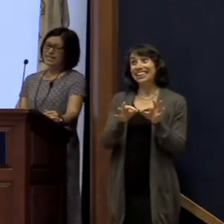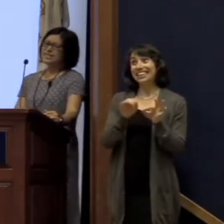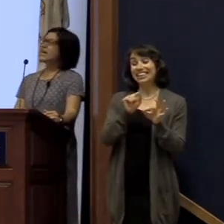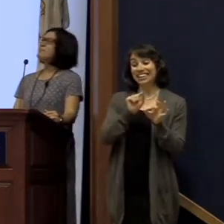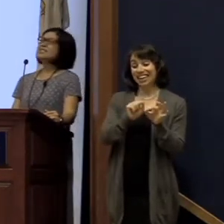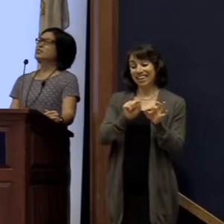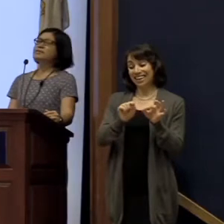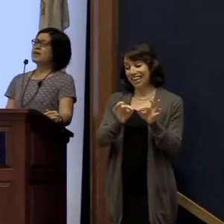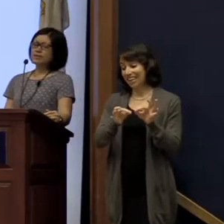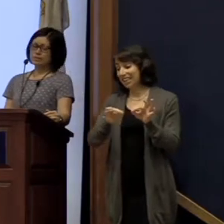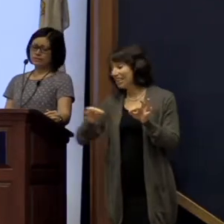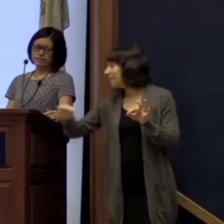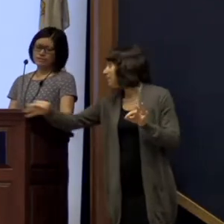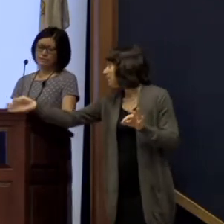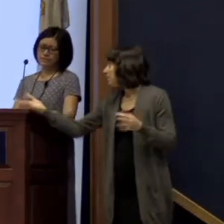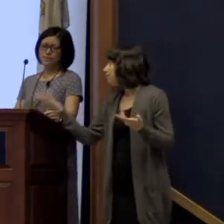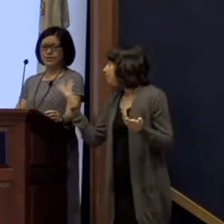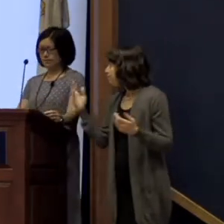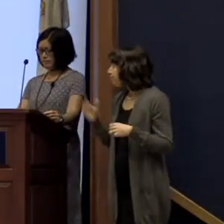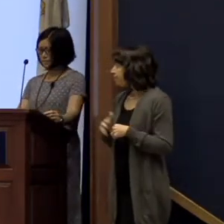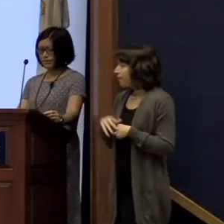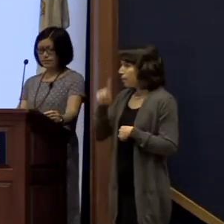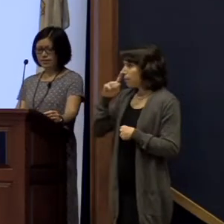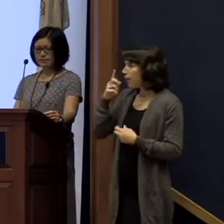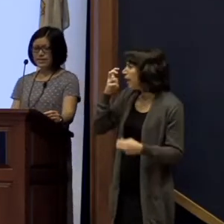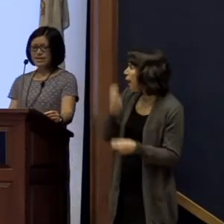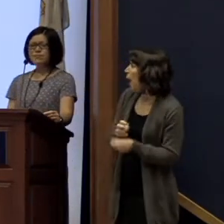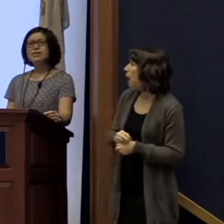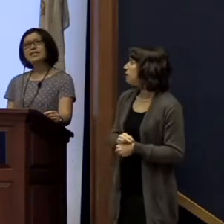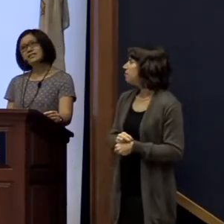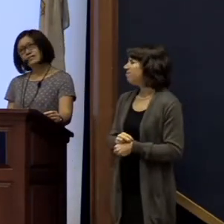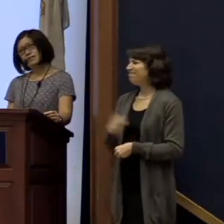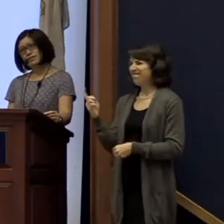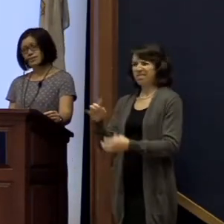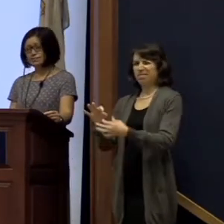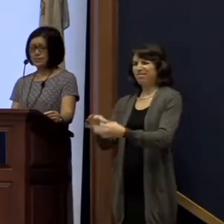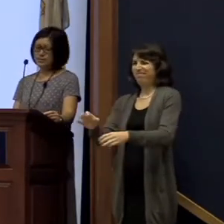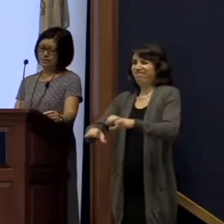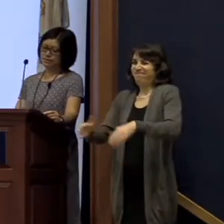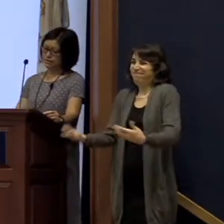Something to do with chemicals - Reuben 7th grade, reading stuff in the computer - Tim